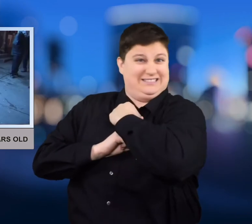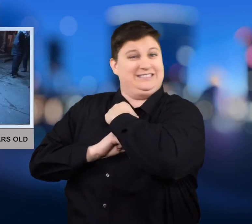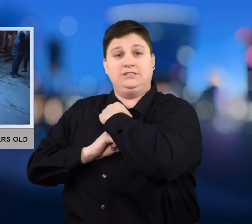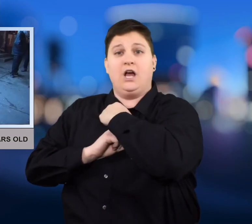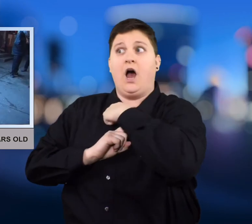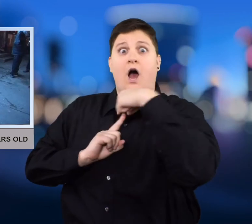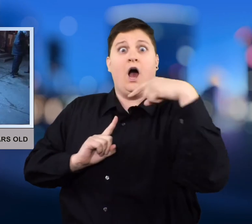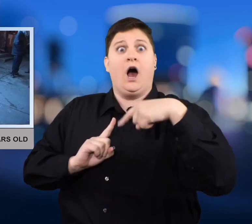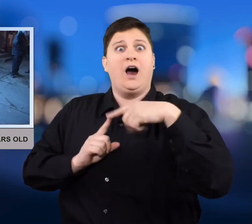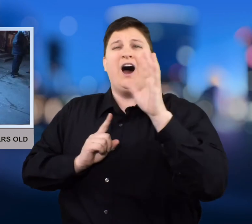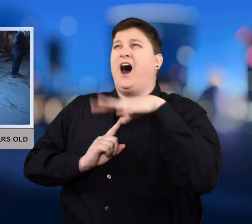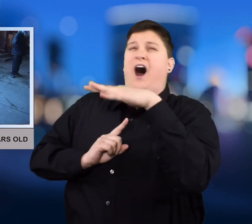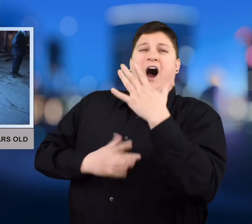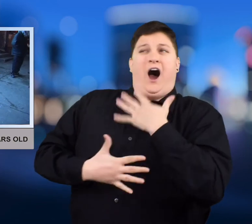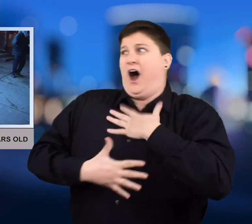Eric Garner, who had asthma, died that day.